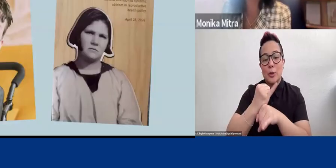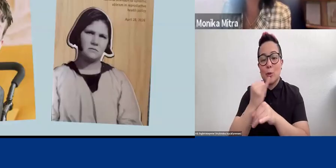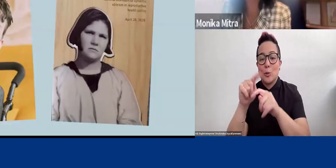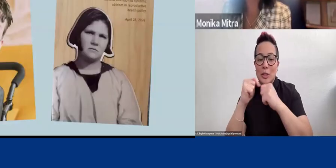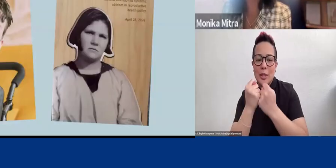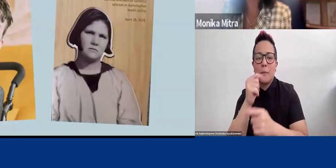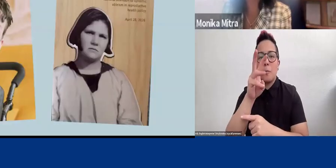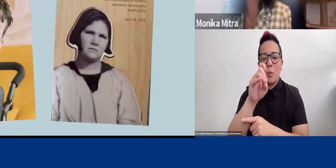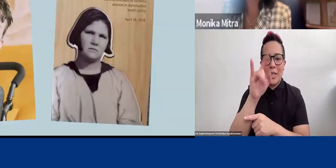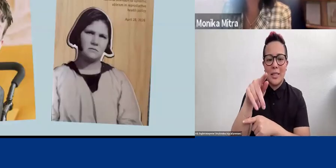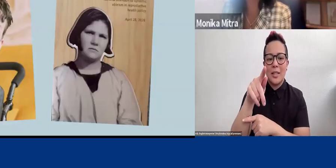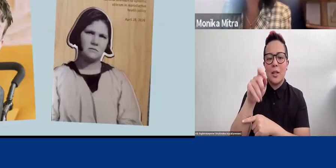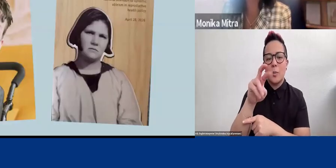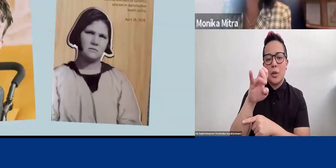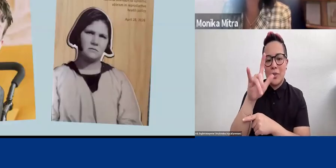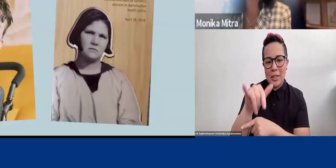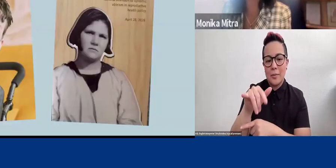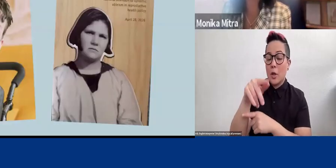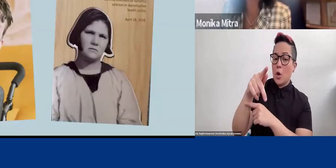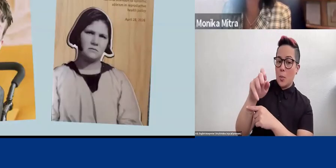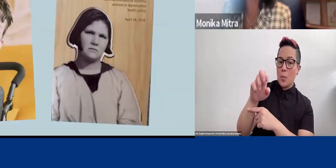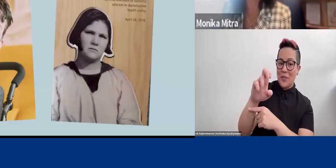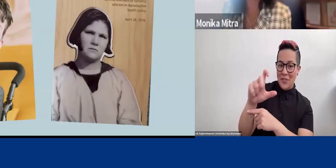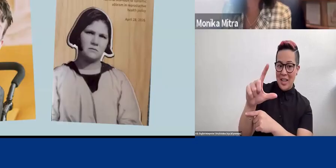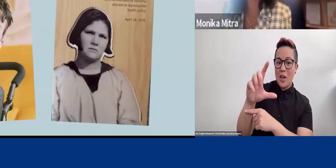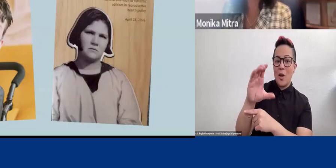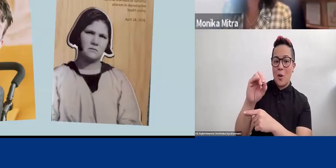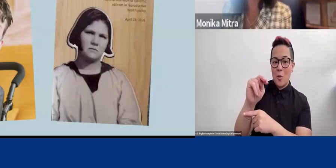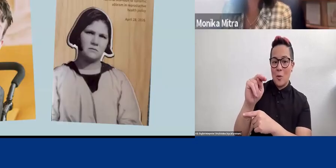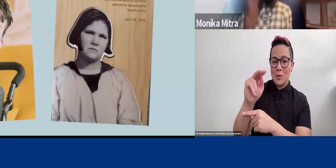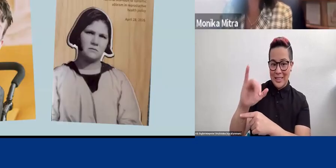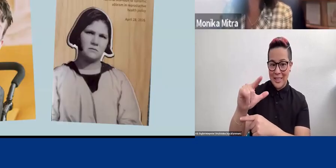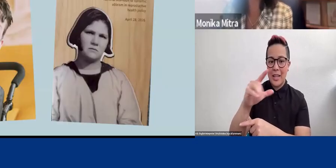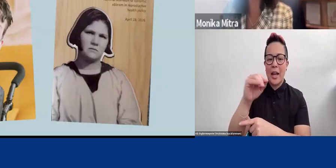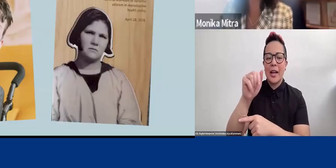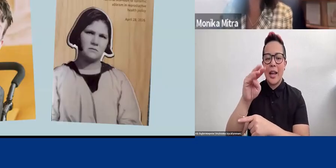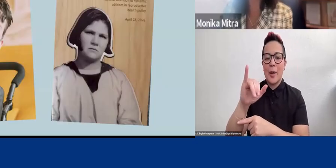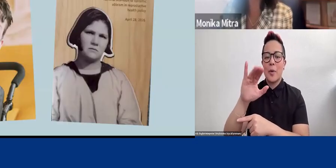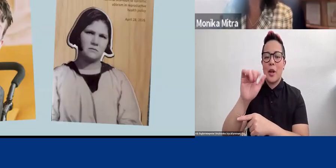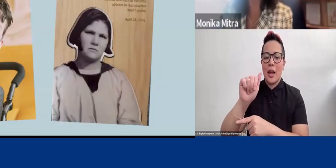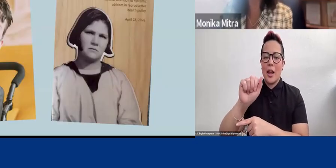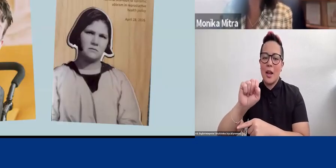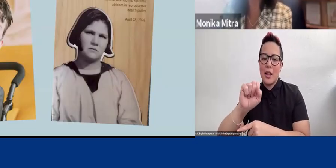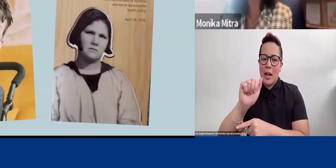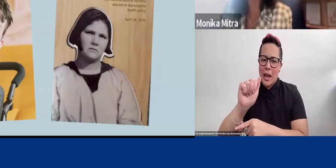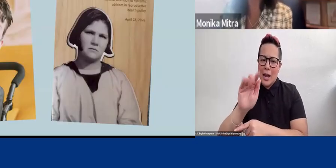Crowley for making today's event possible. For those who may be less familiar with the origins